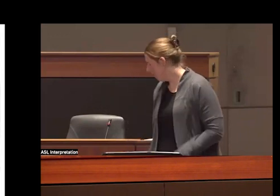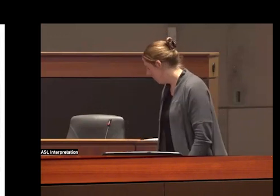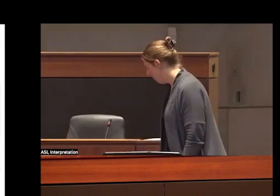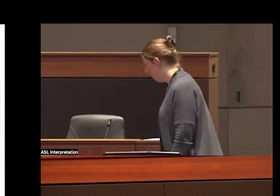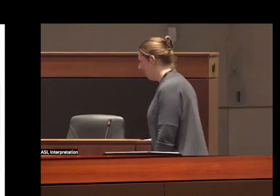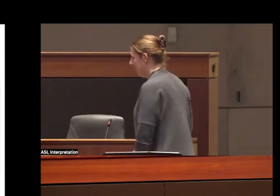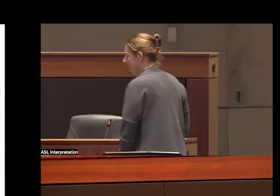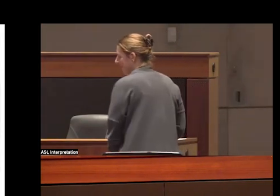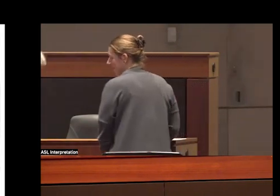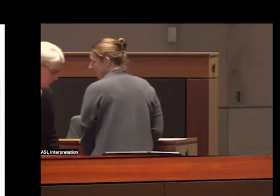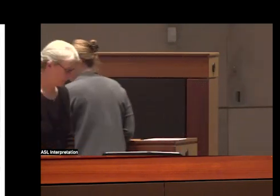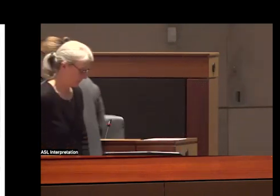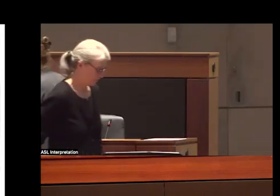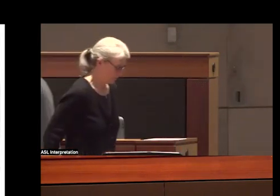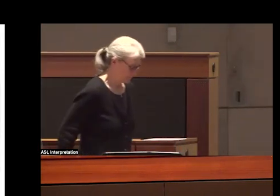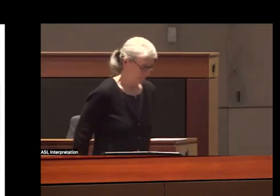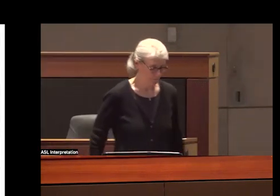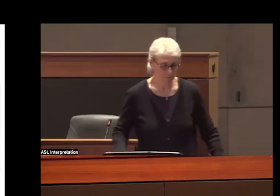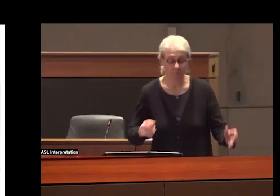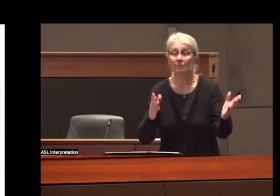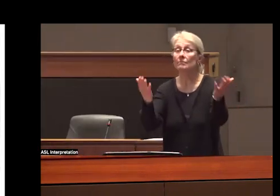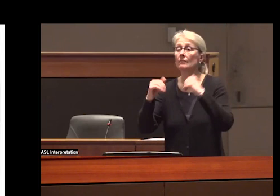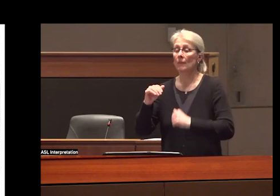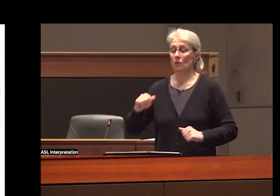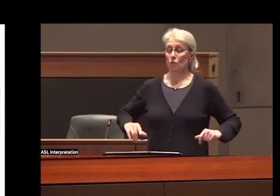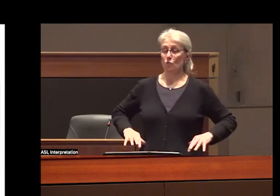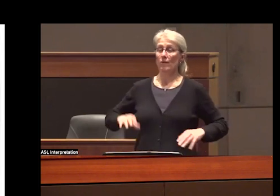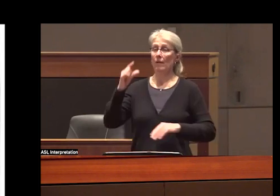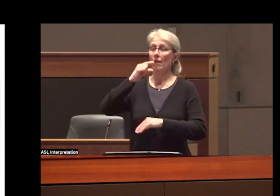at one point the newfoundland government was even accused of being involved in organized crime with